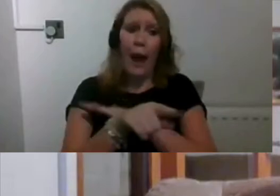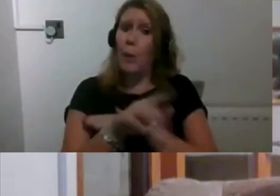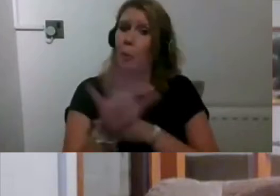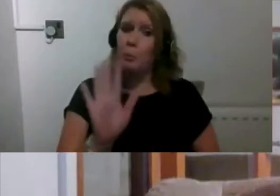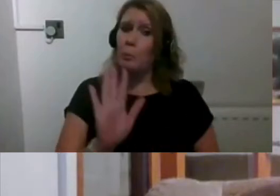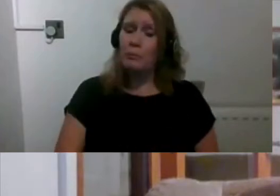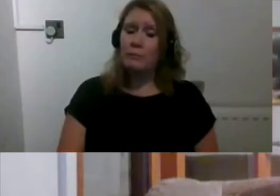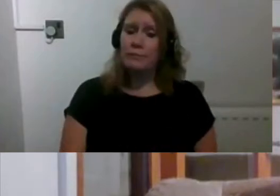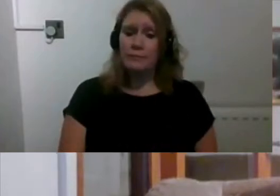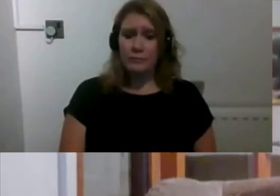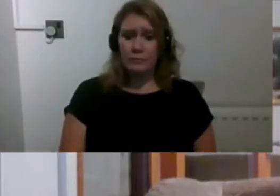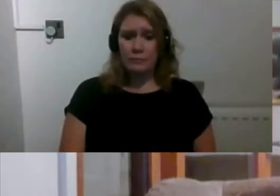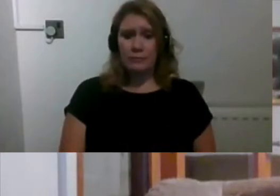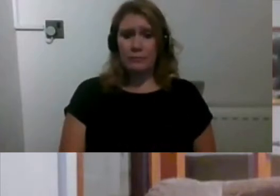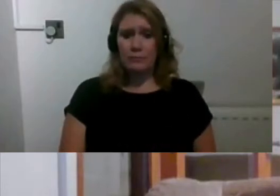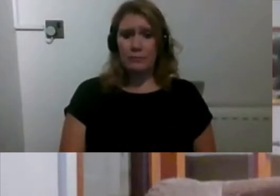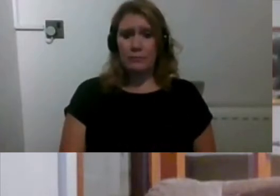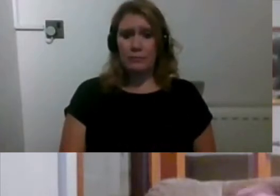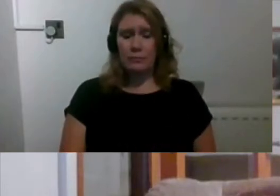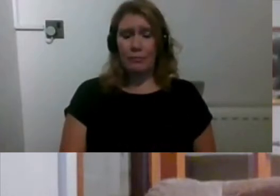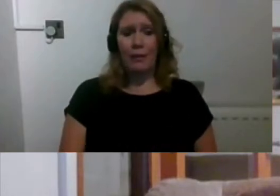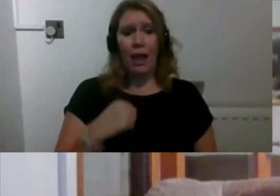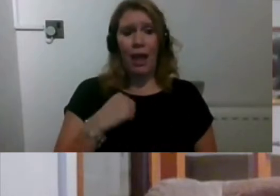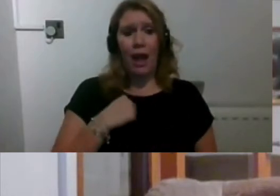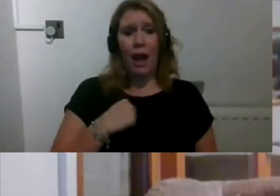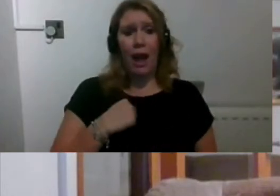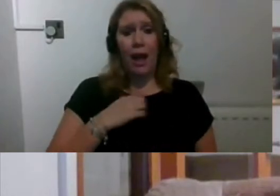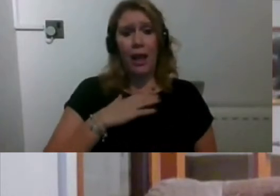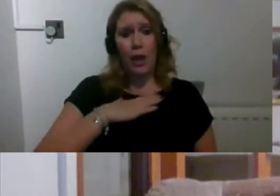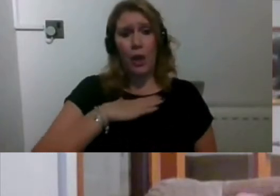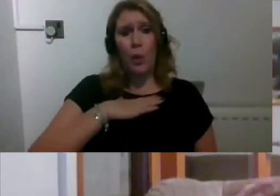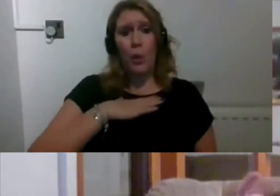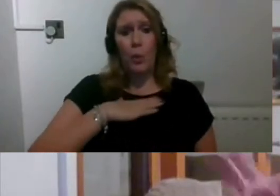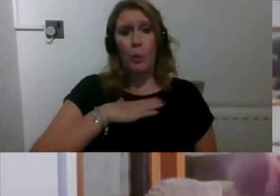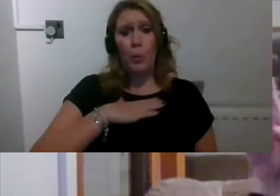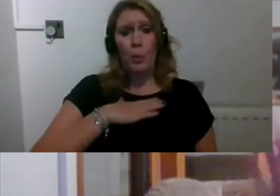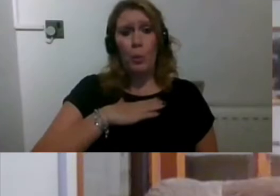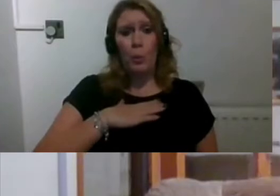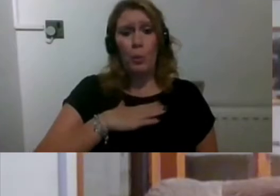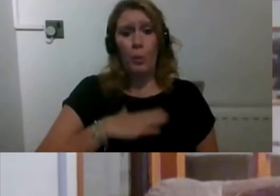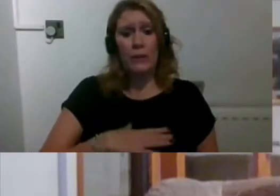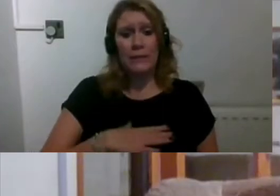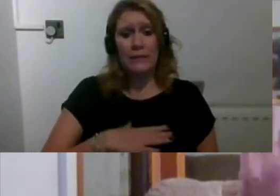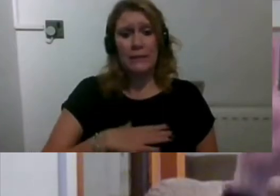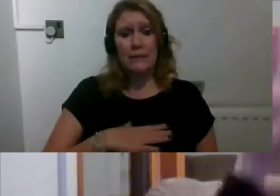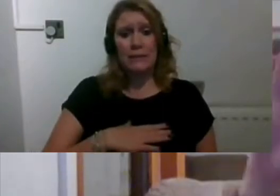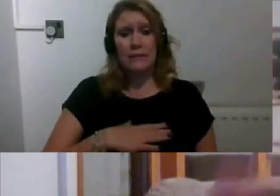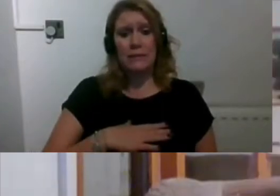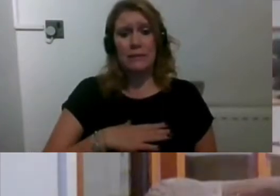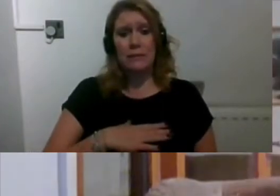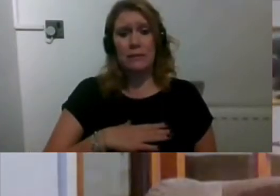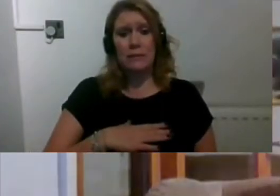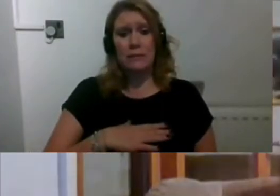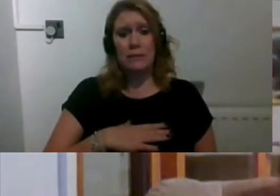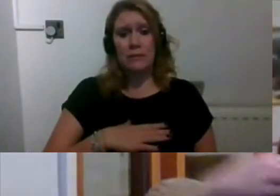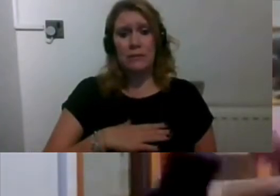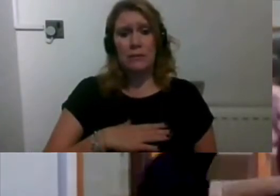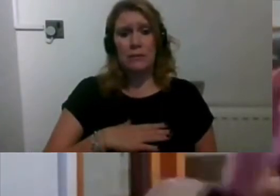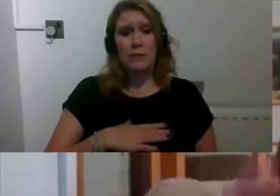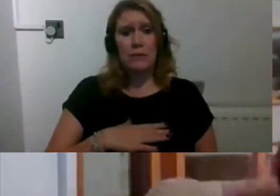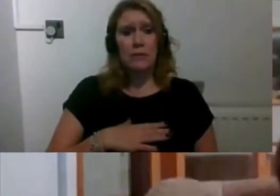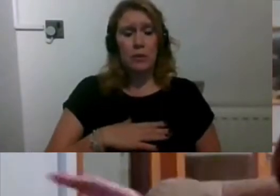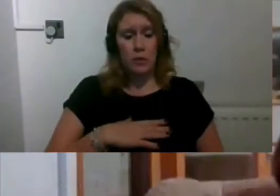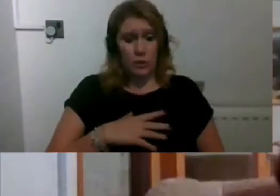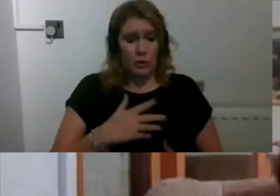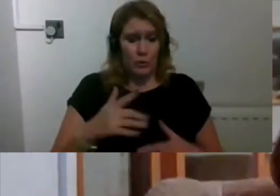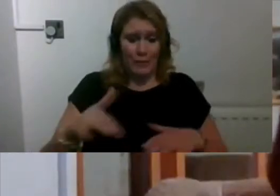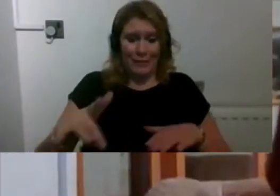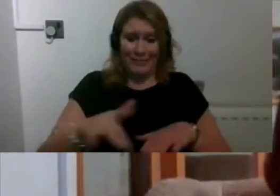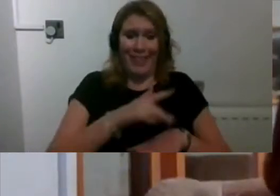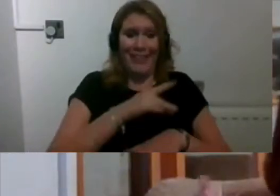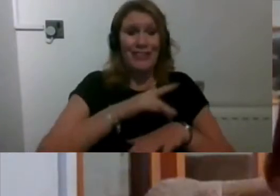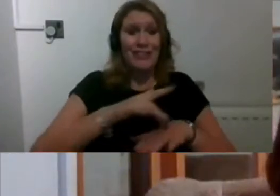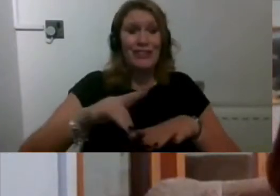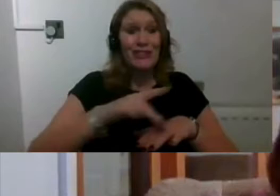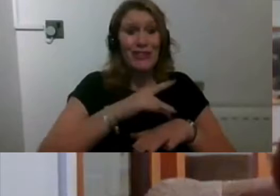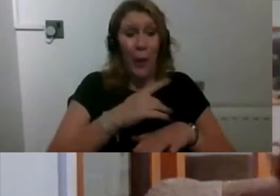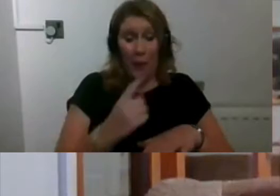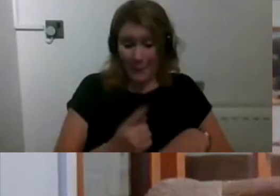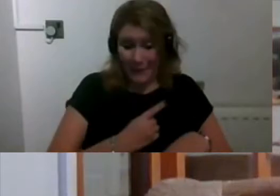I wanted to be in a show.